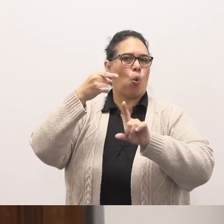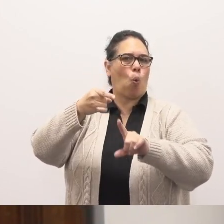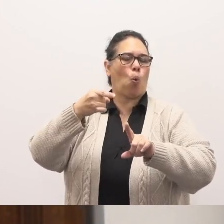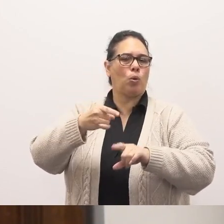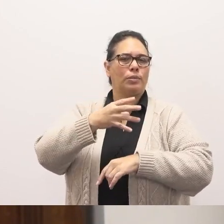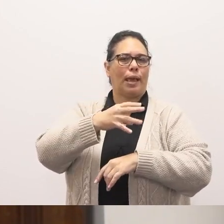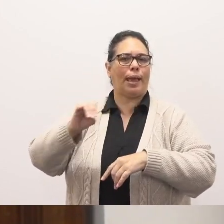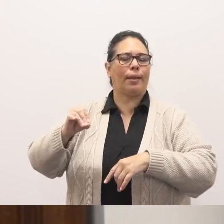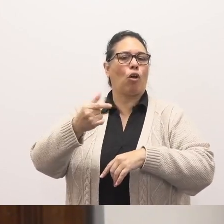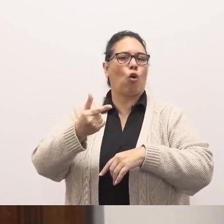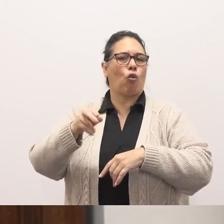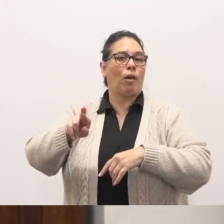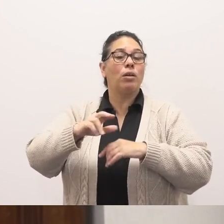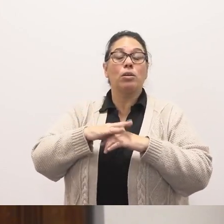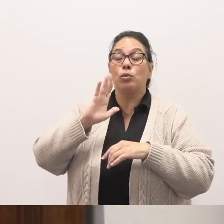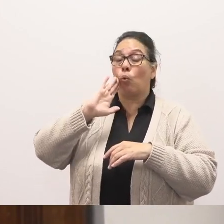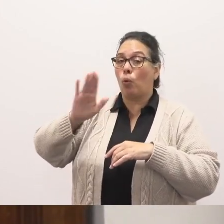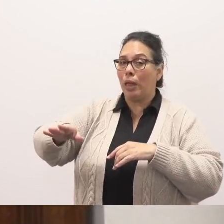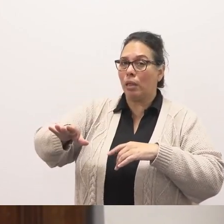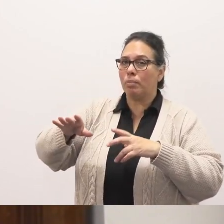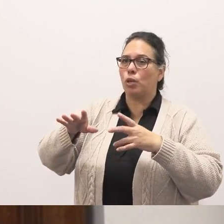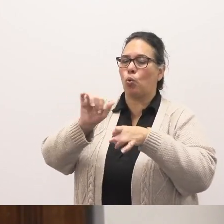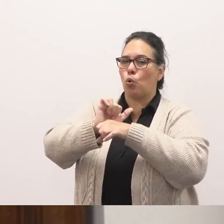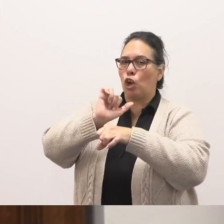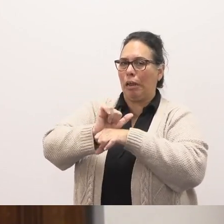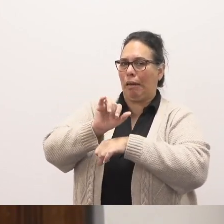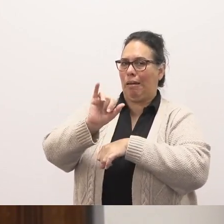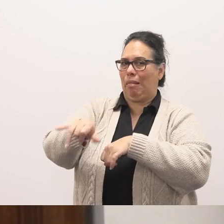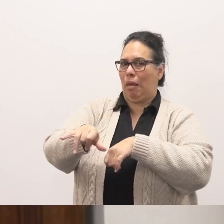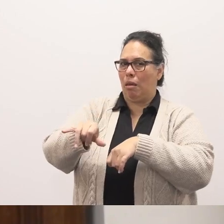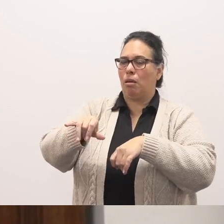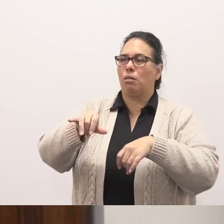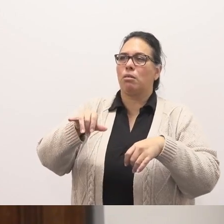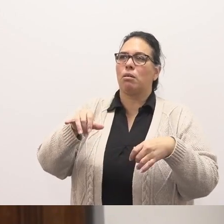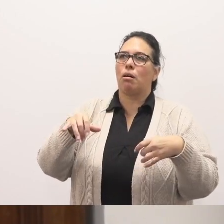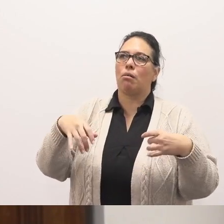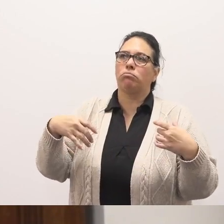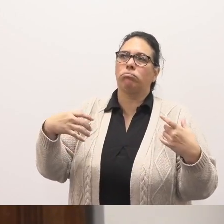So we will be working on that in the coming weeks.